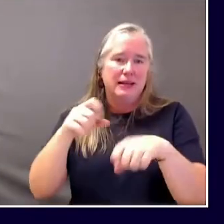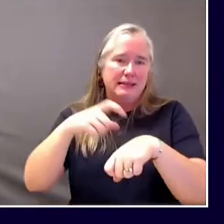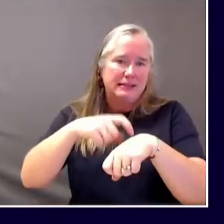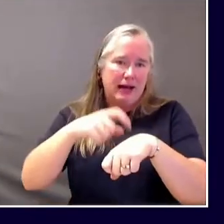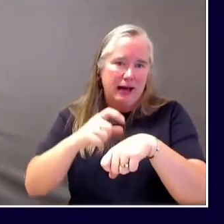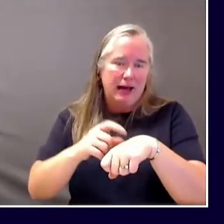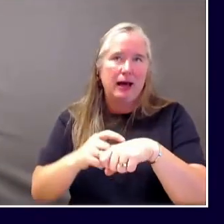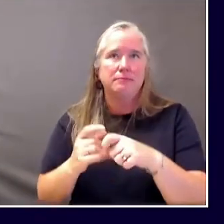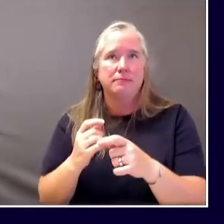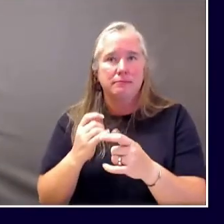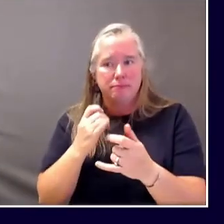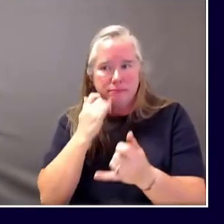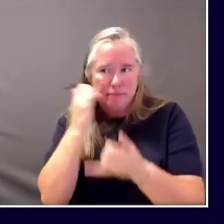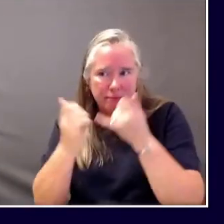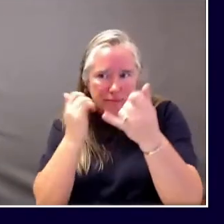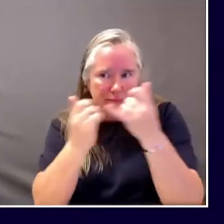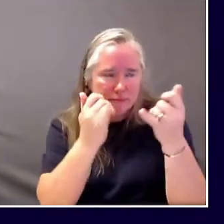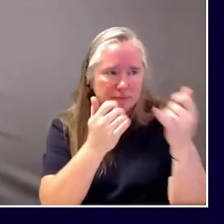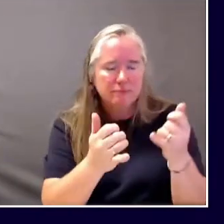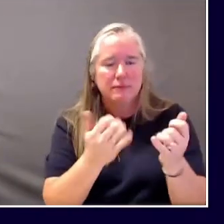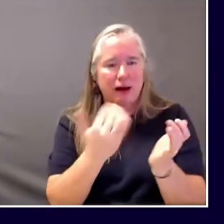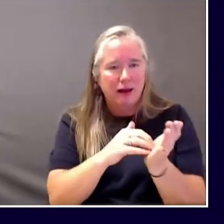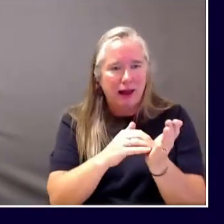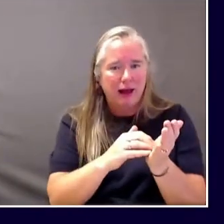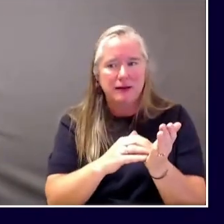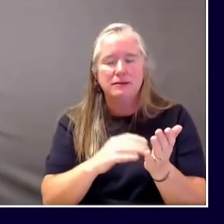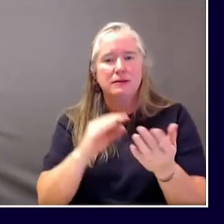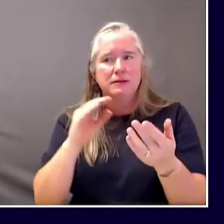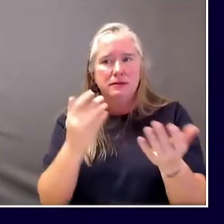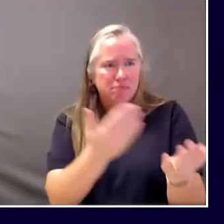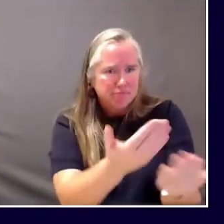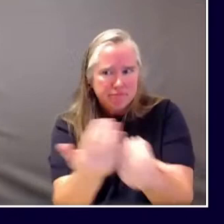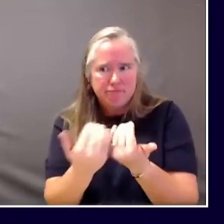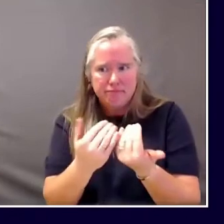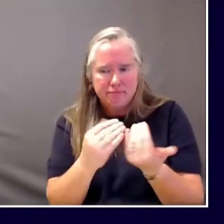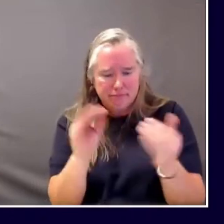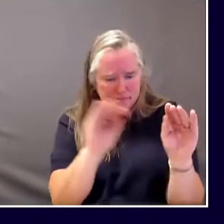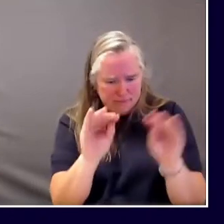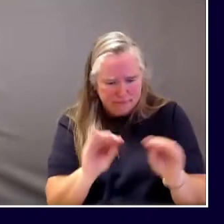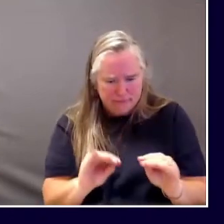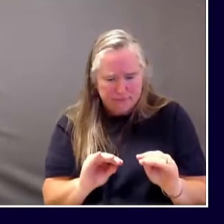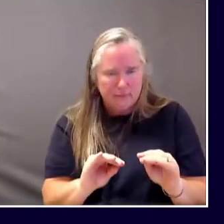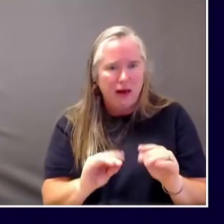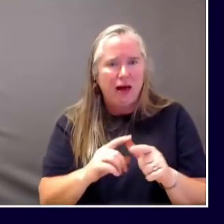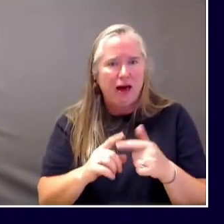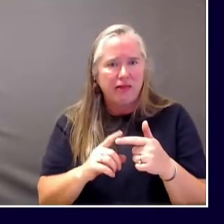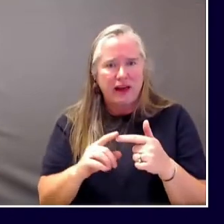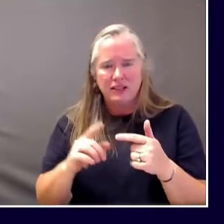they continue to interview people in aggregate all the data